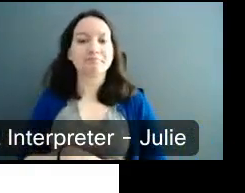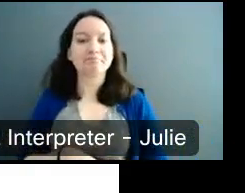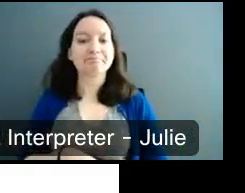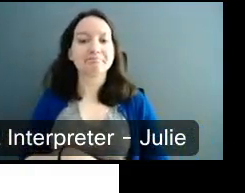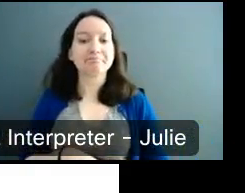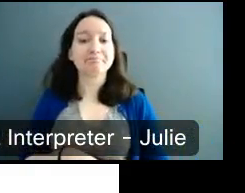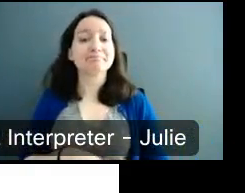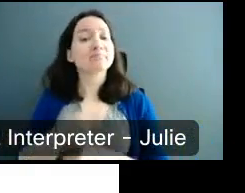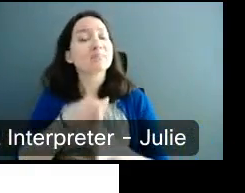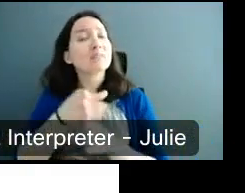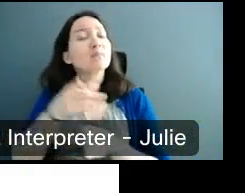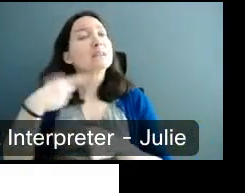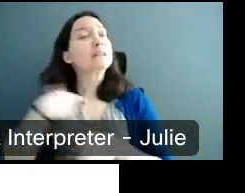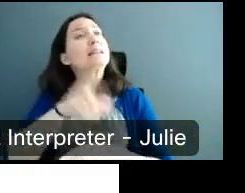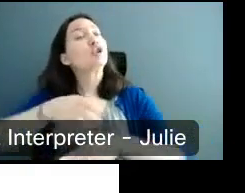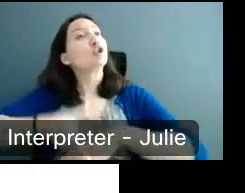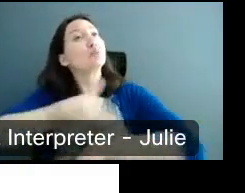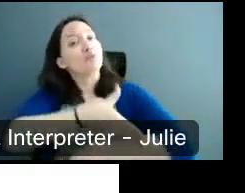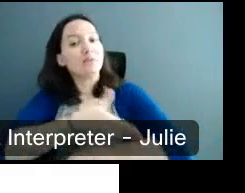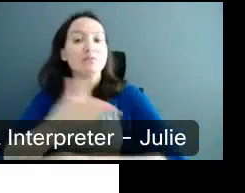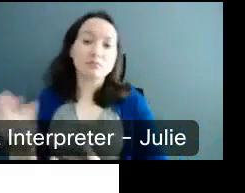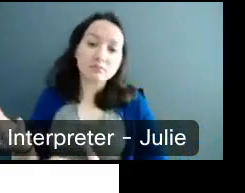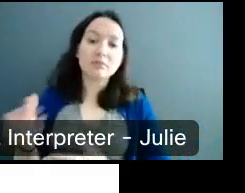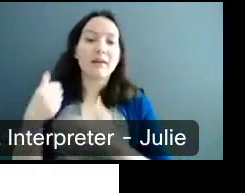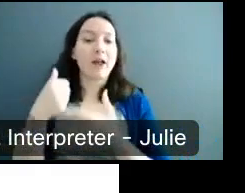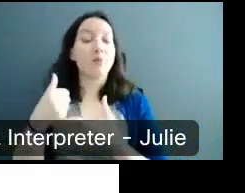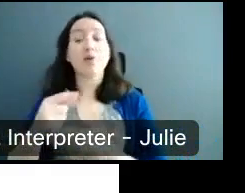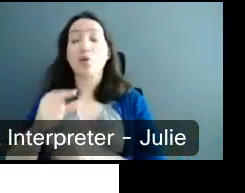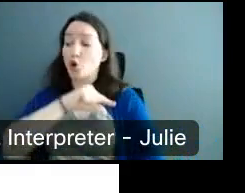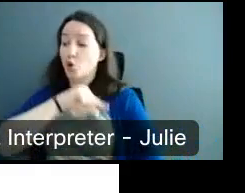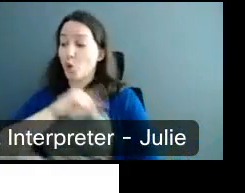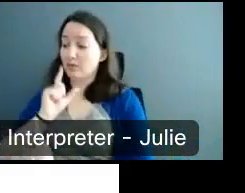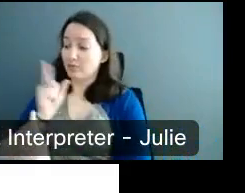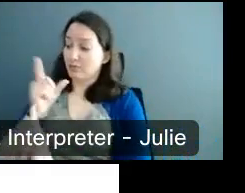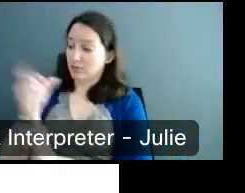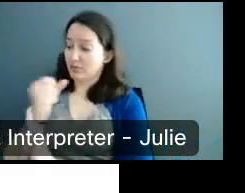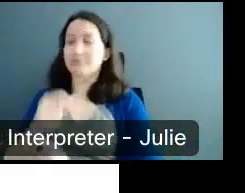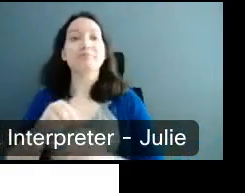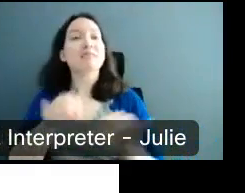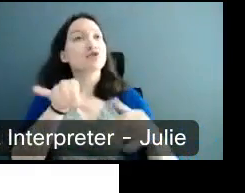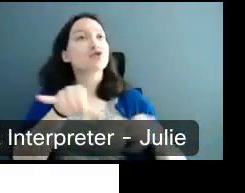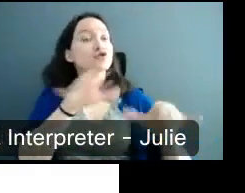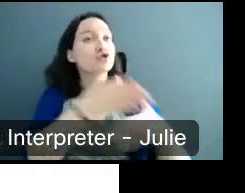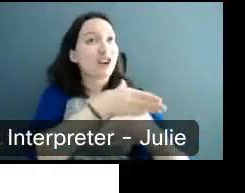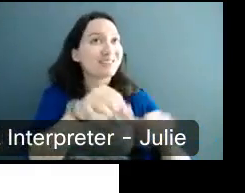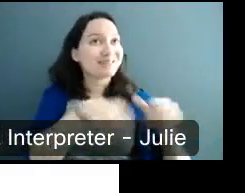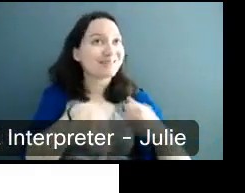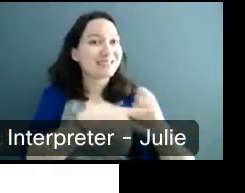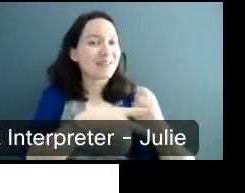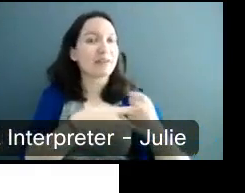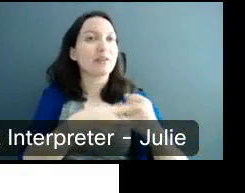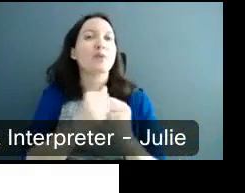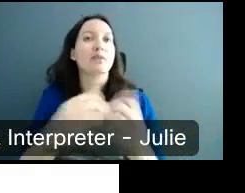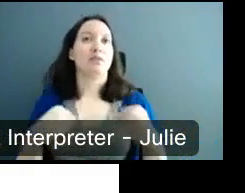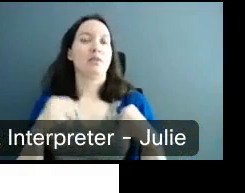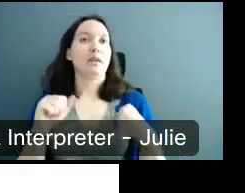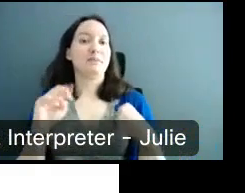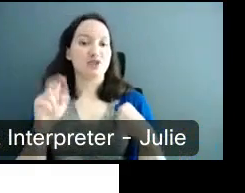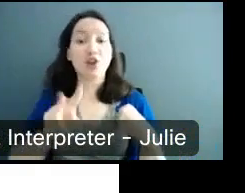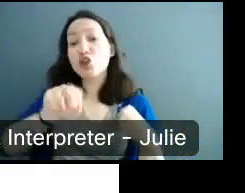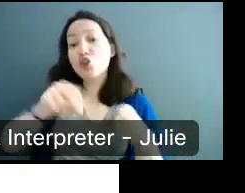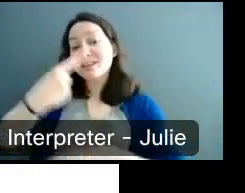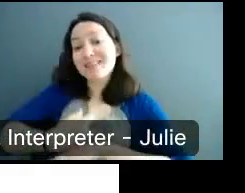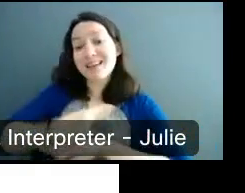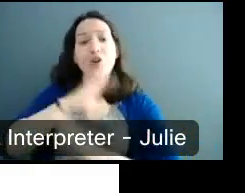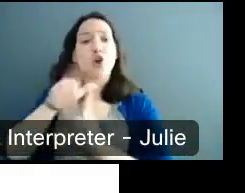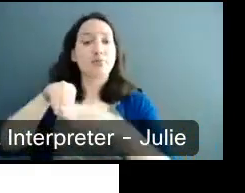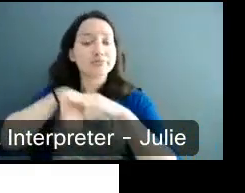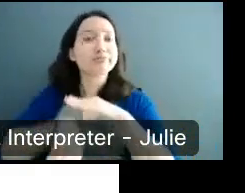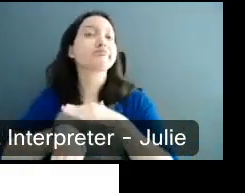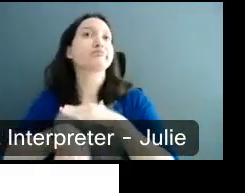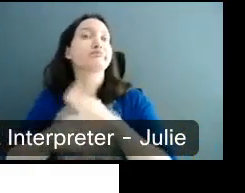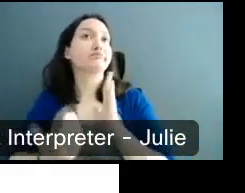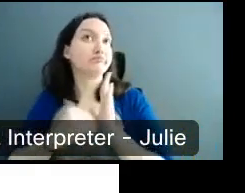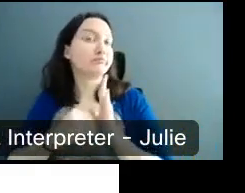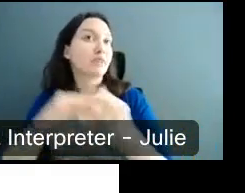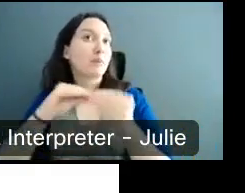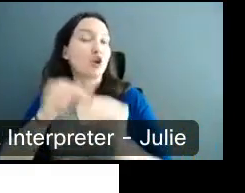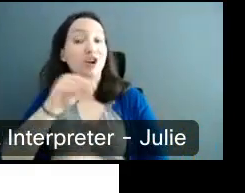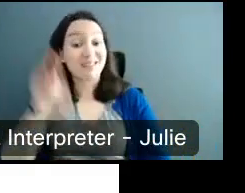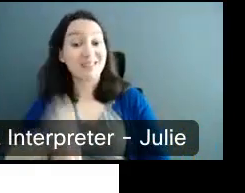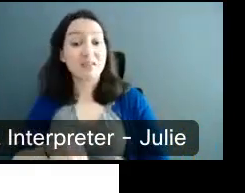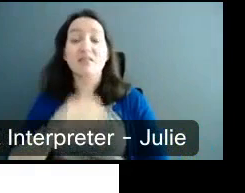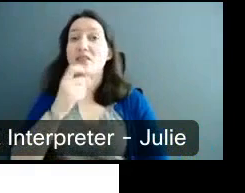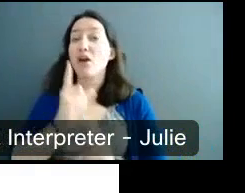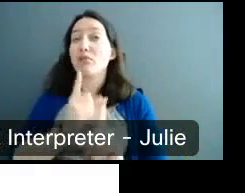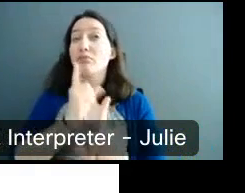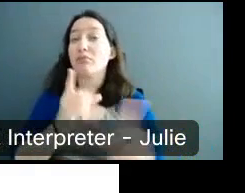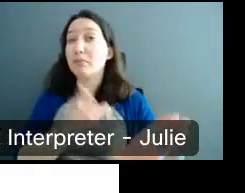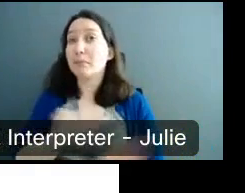areas we need improvement on and these are areas that help both meet our quality benchmarks as well as our savings has to do with admissions, uh, 30 day, all cause readmission rates all costs unplanned admission rates for patients with multiple.